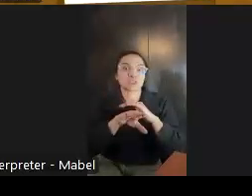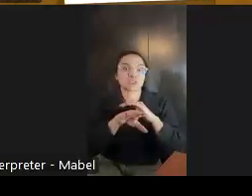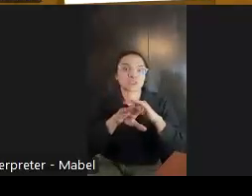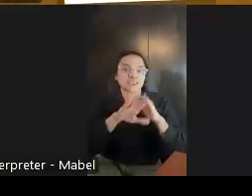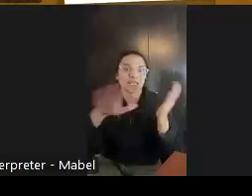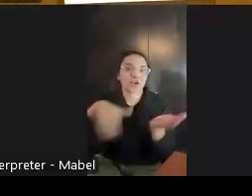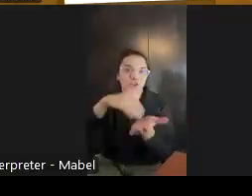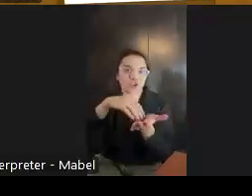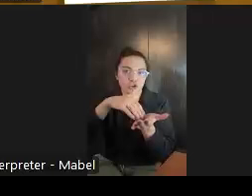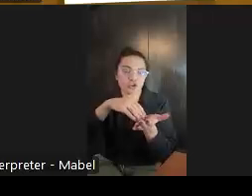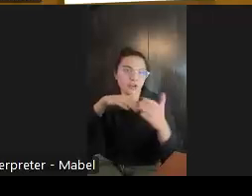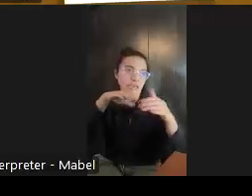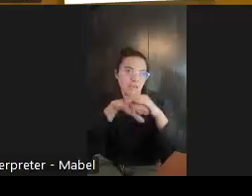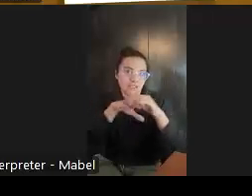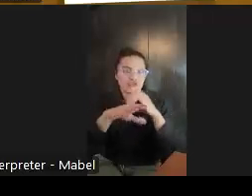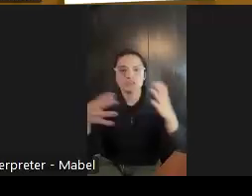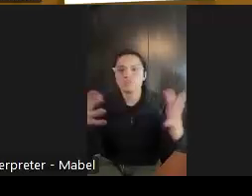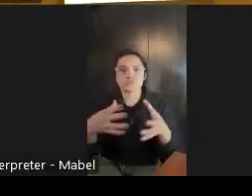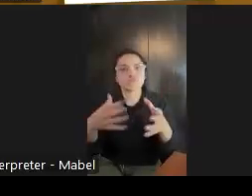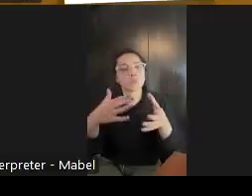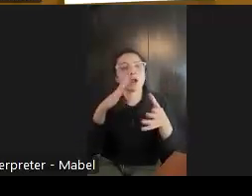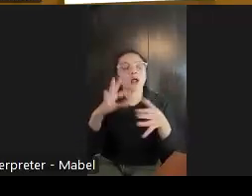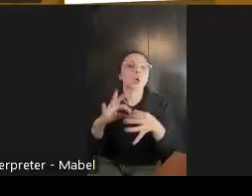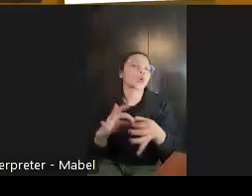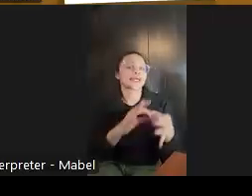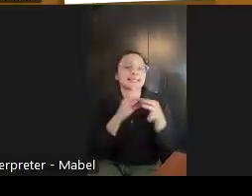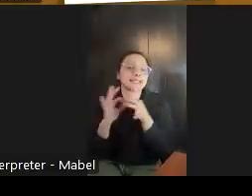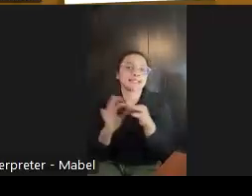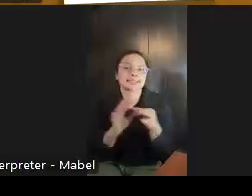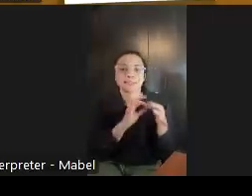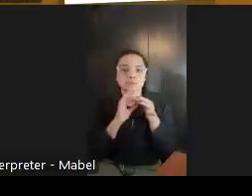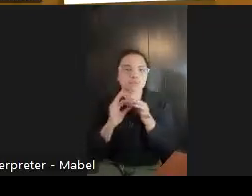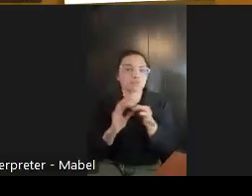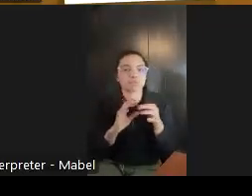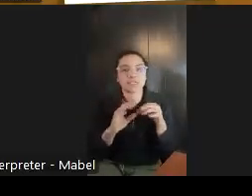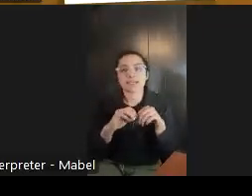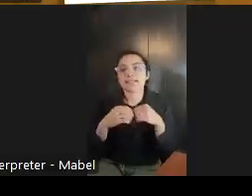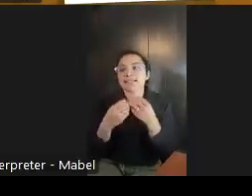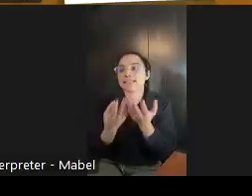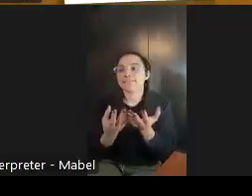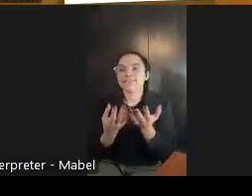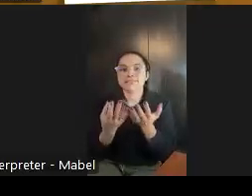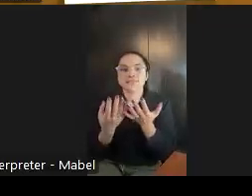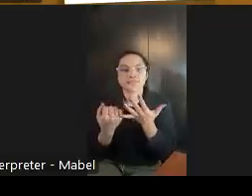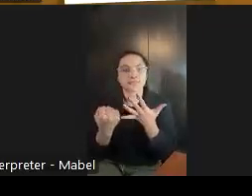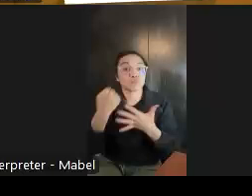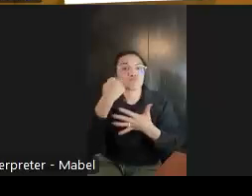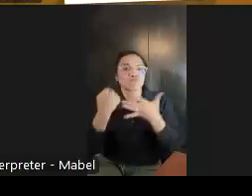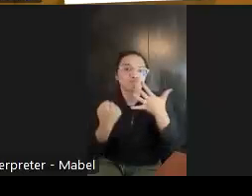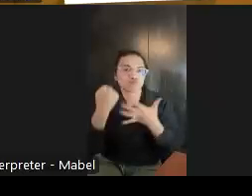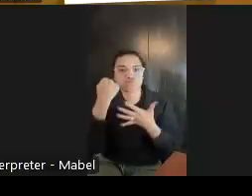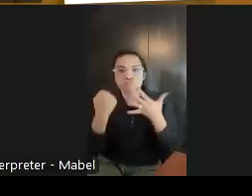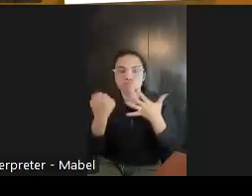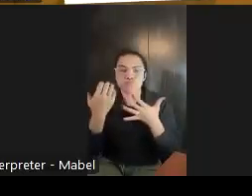and uh uh and uh give sort sort of a weight on who comes from you know Brier days uh the